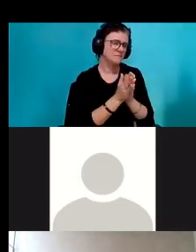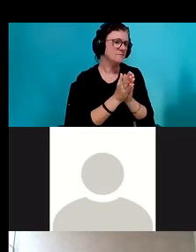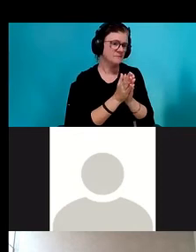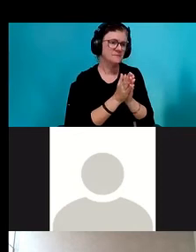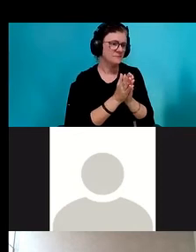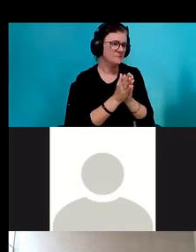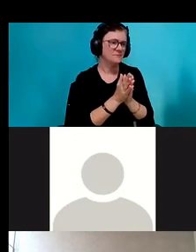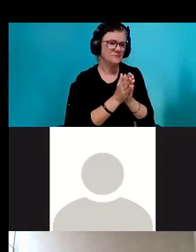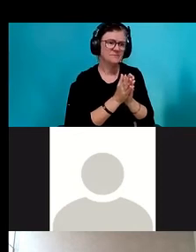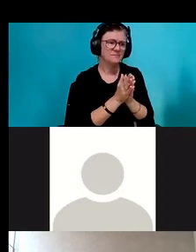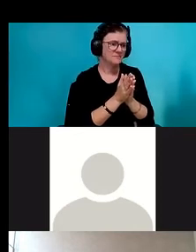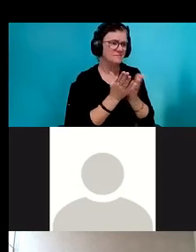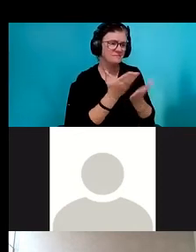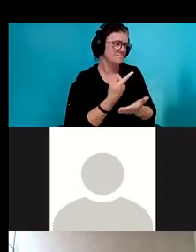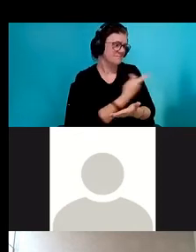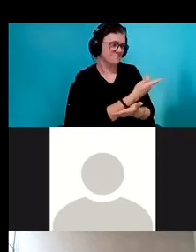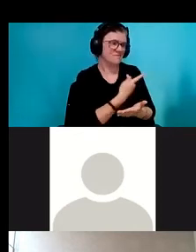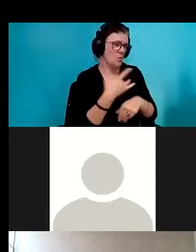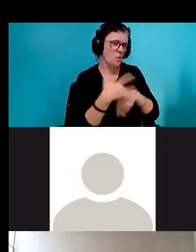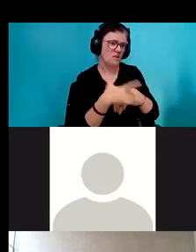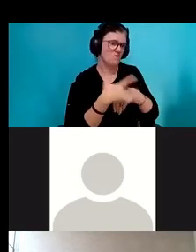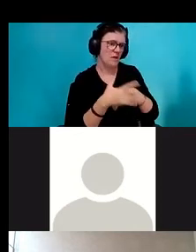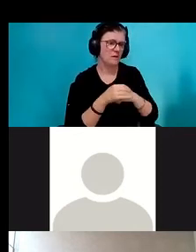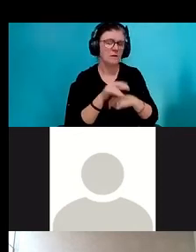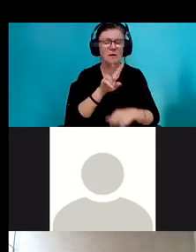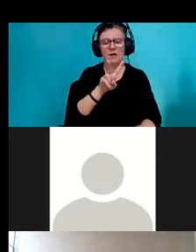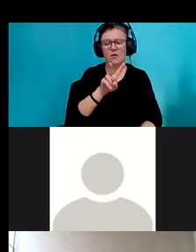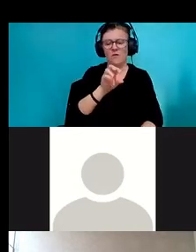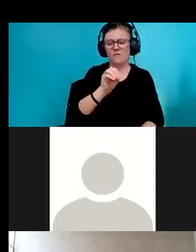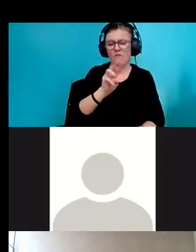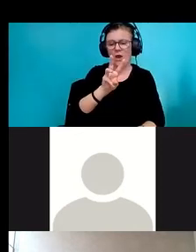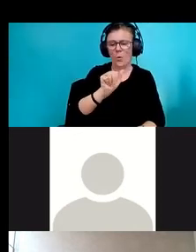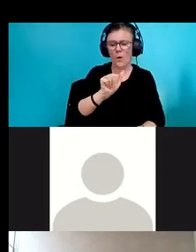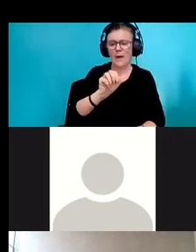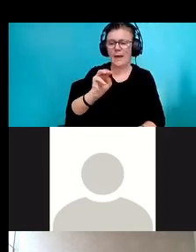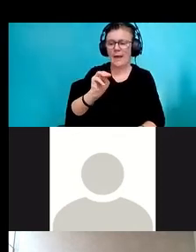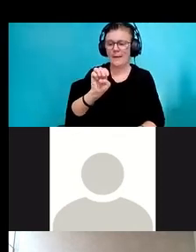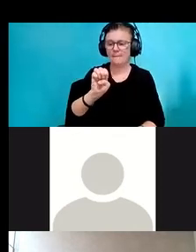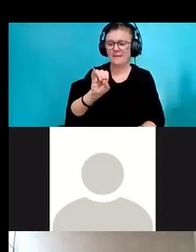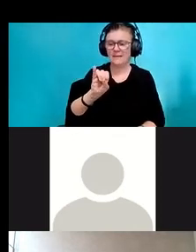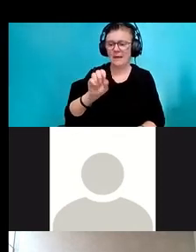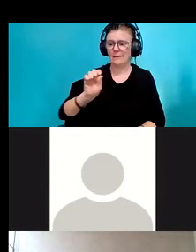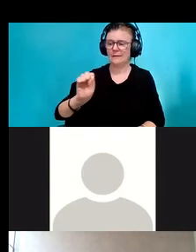please feel free to reach out to us at vawamei.org. You can submit a contact request,